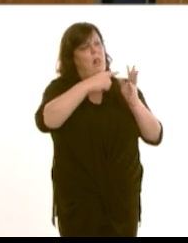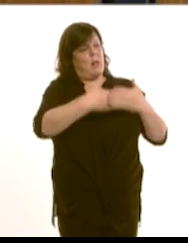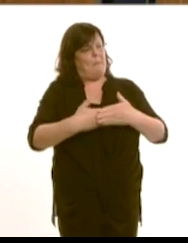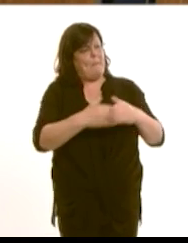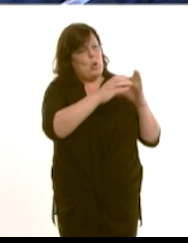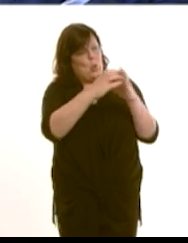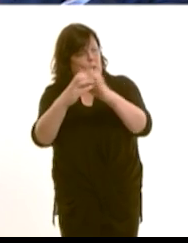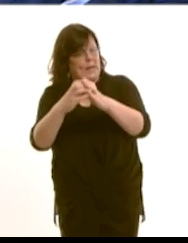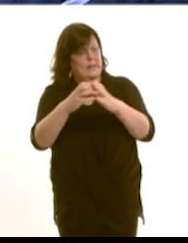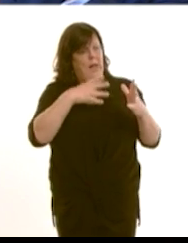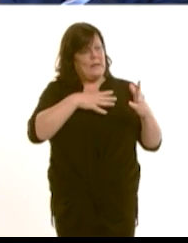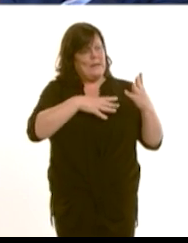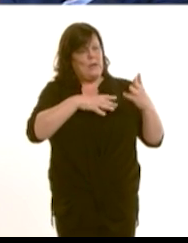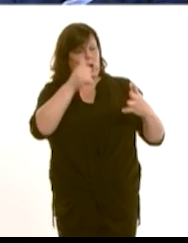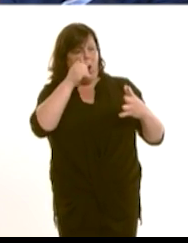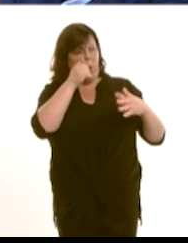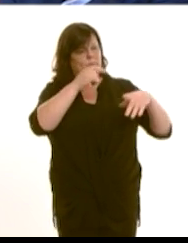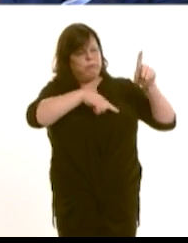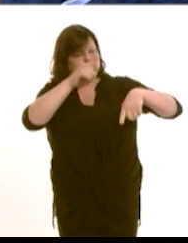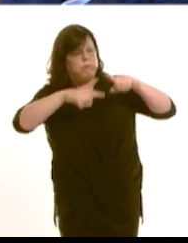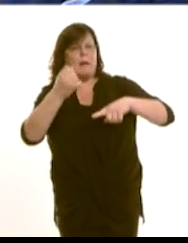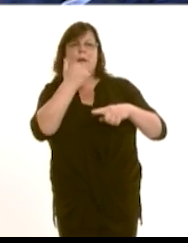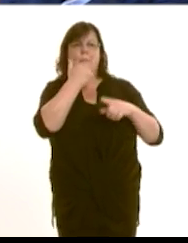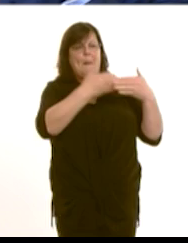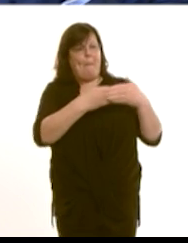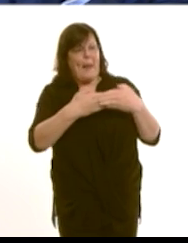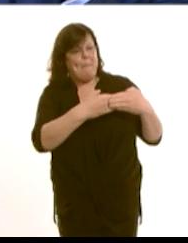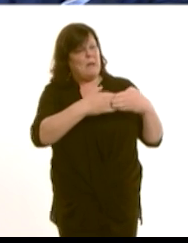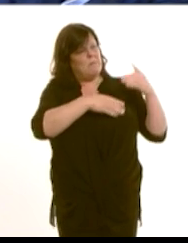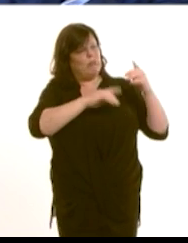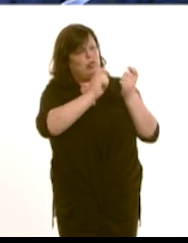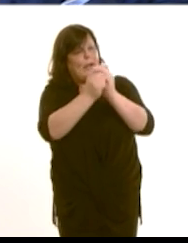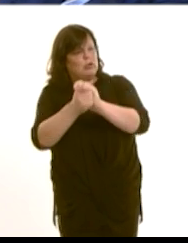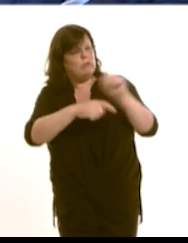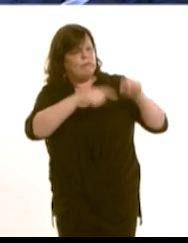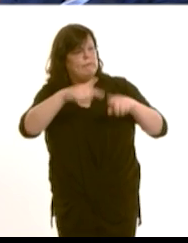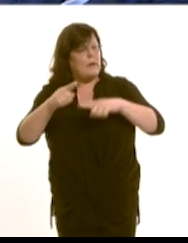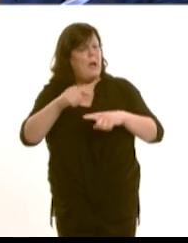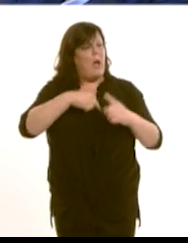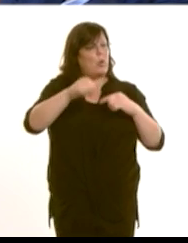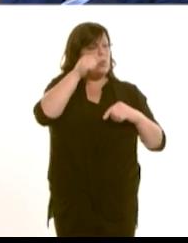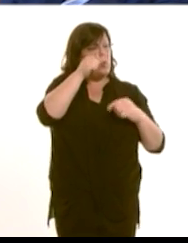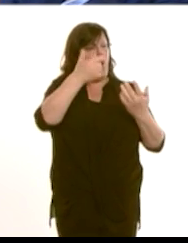staffing to meet the fluctuating needs for specialised neonatal services and to address any shortcomings in staffing levels.